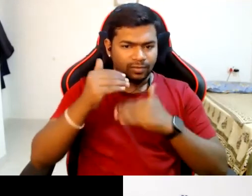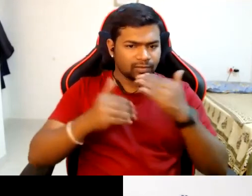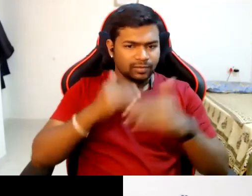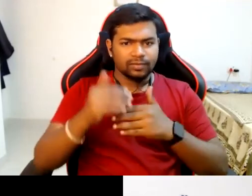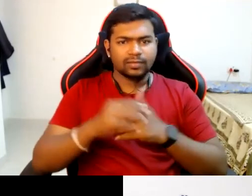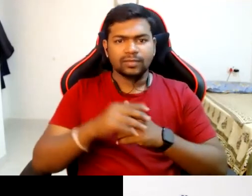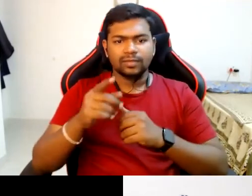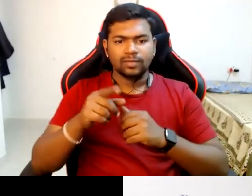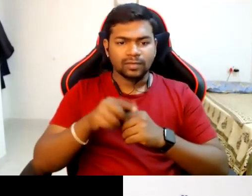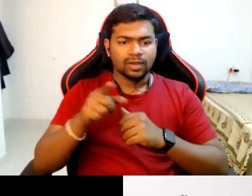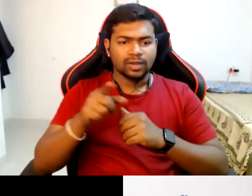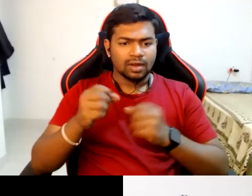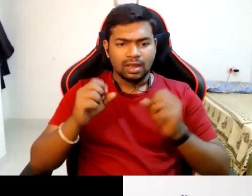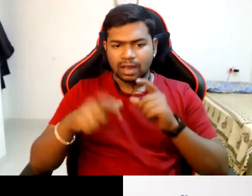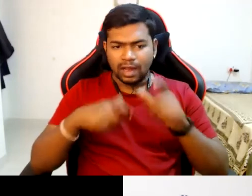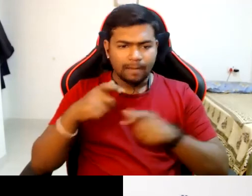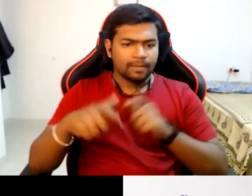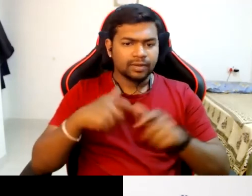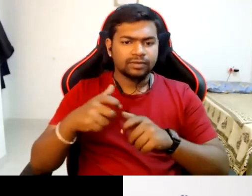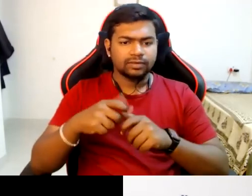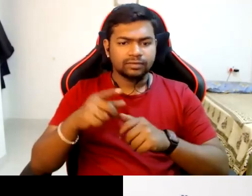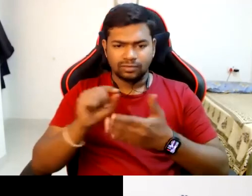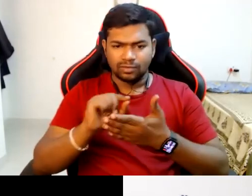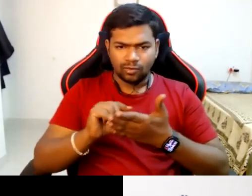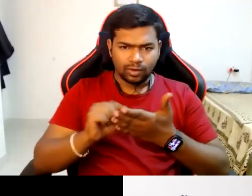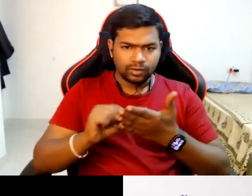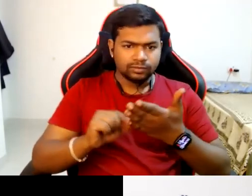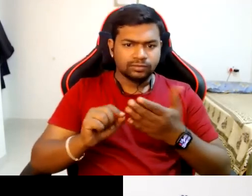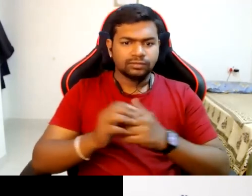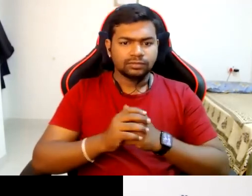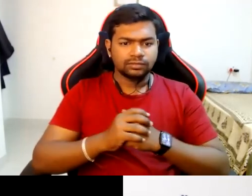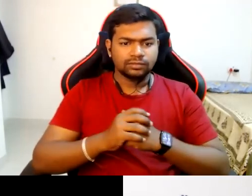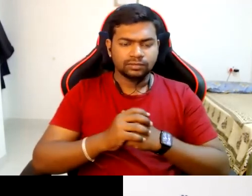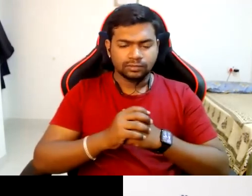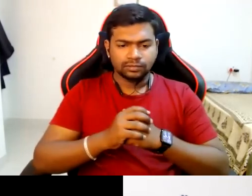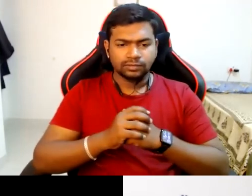amazing company where i used to write or like you know, balance inquiry,